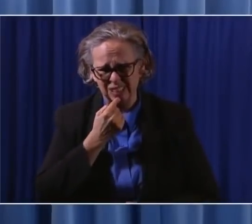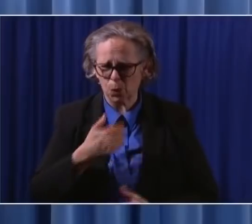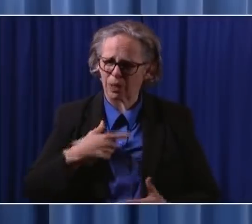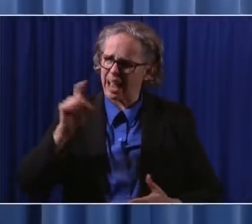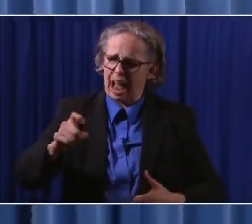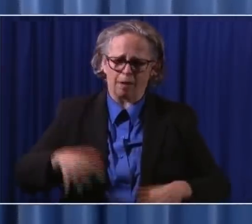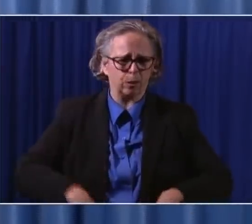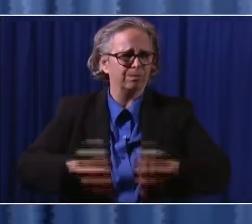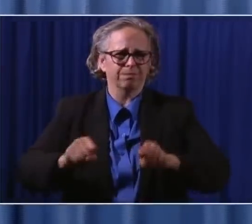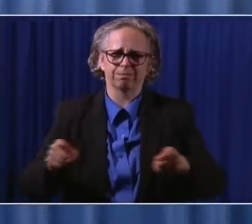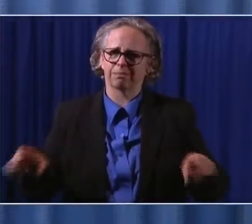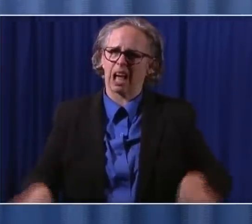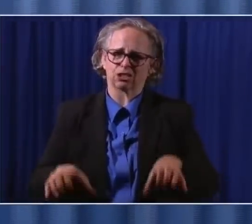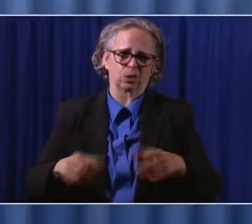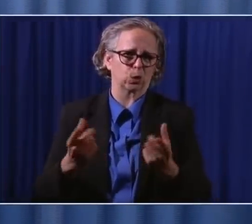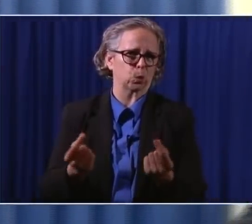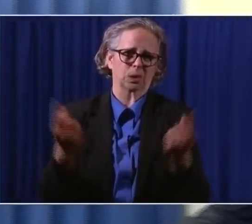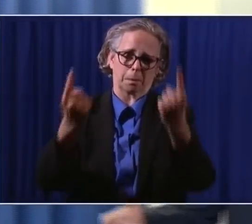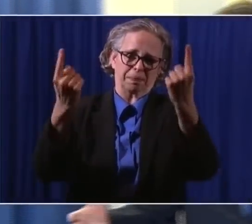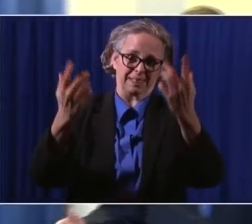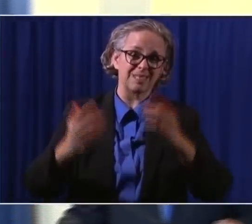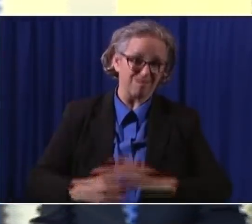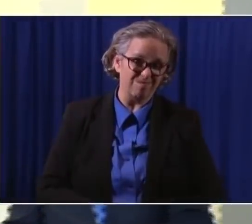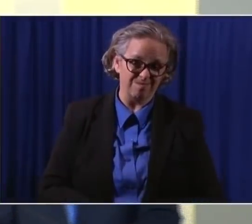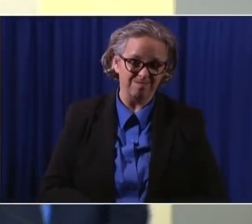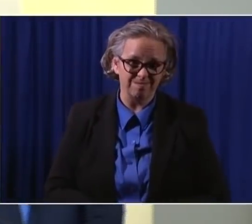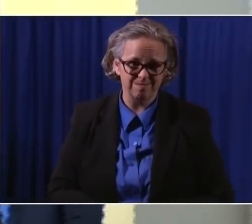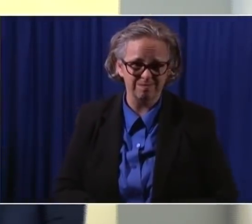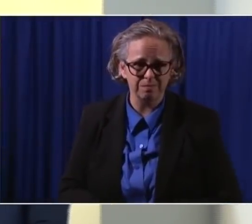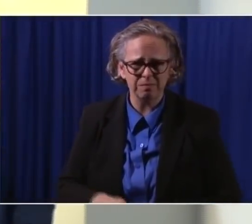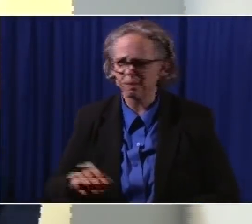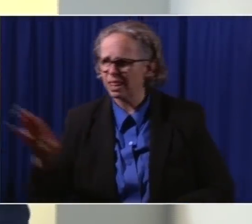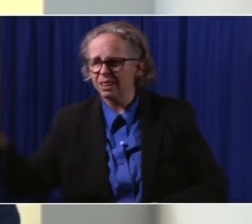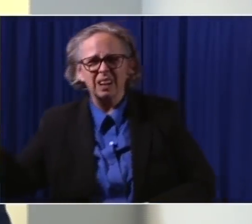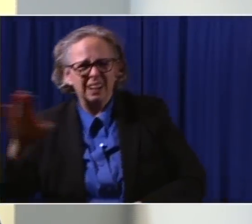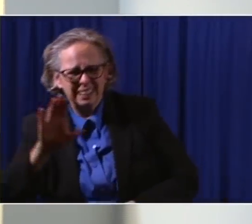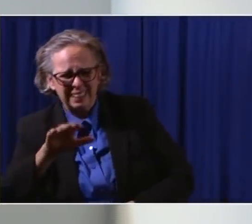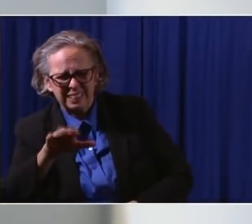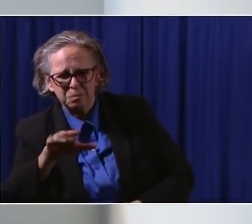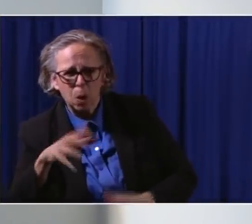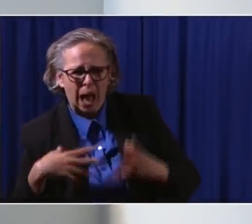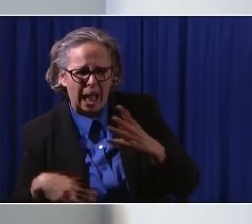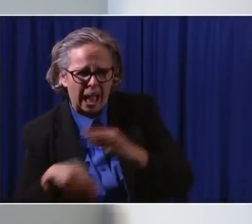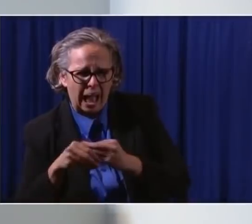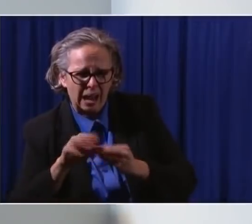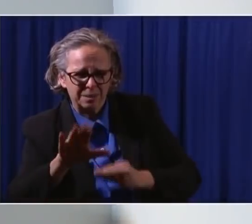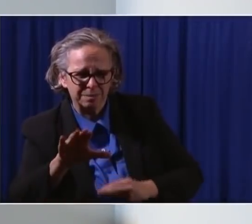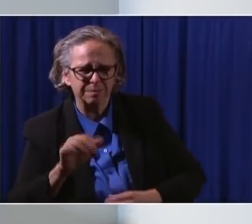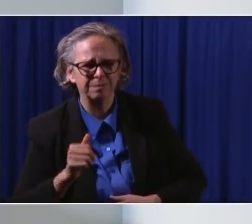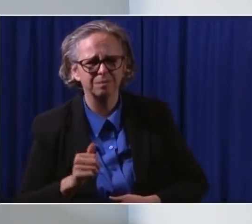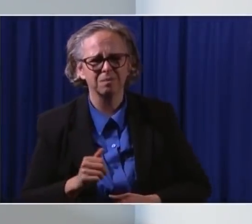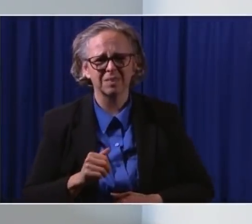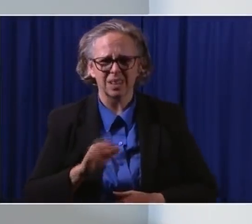APPROPRIATE ACTION FOR US TO TAKE AT THIS TIME. WE ARE SEEING A SERIOUS SITUATION AND